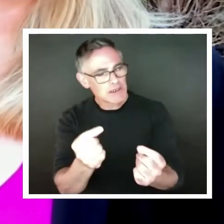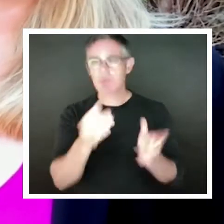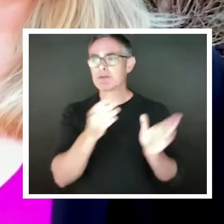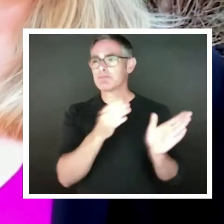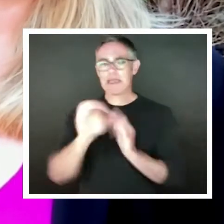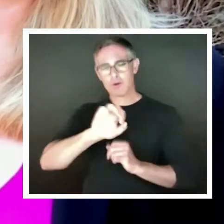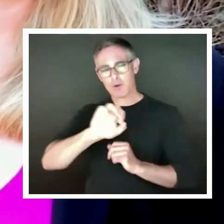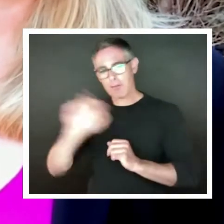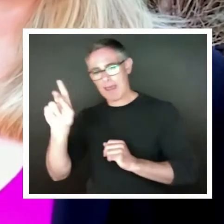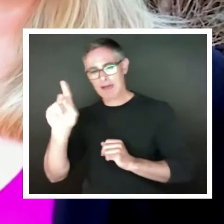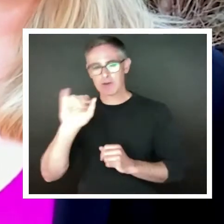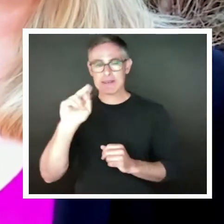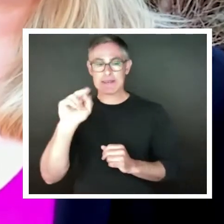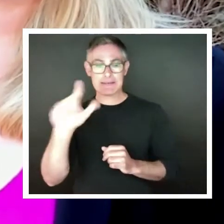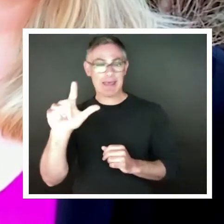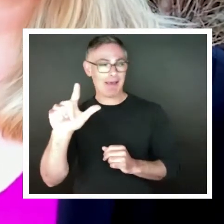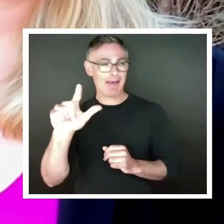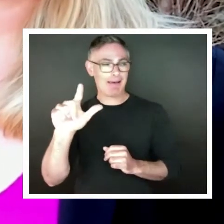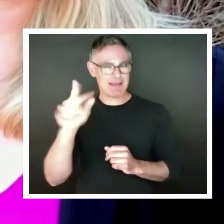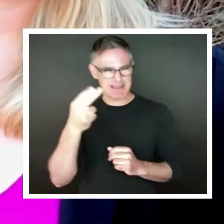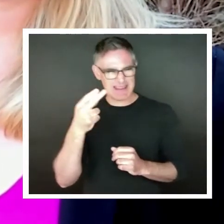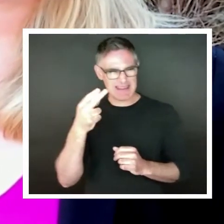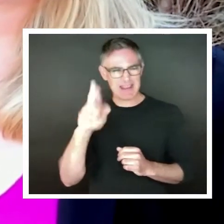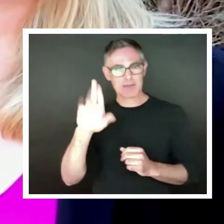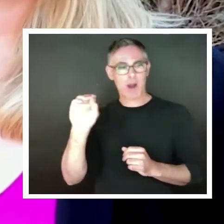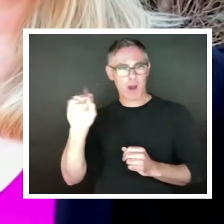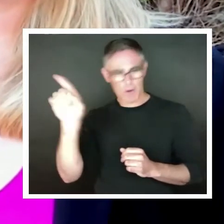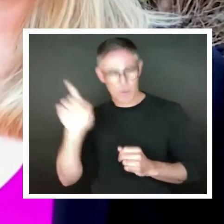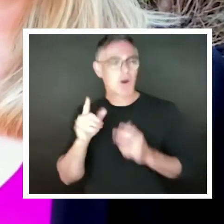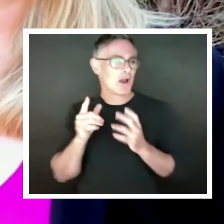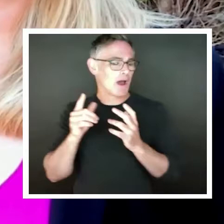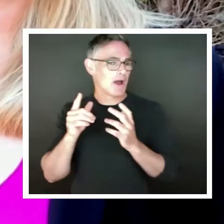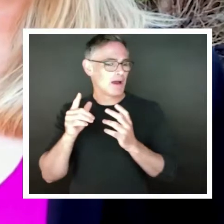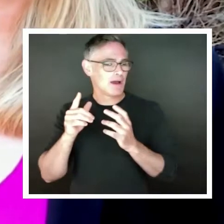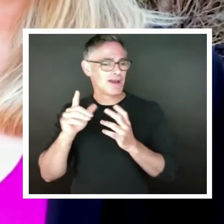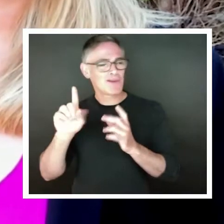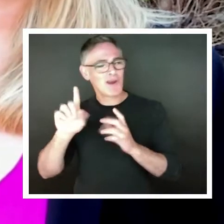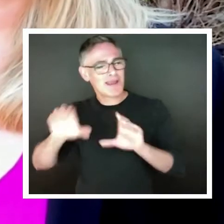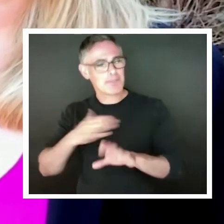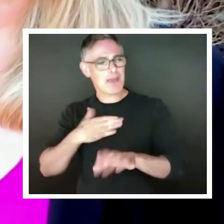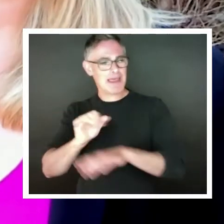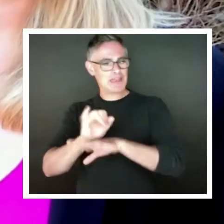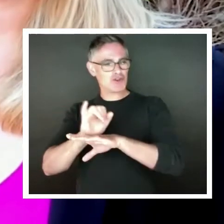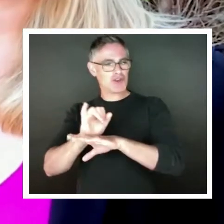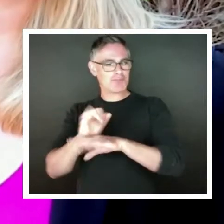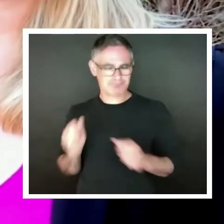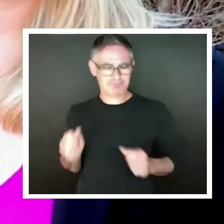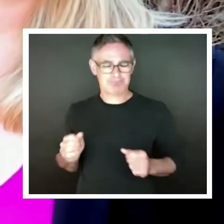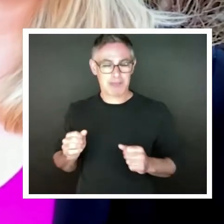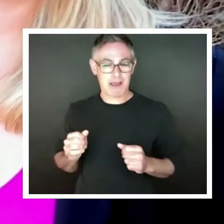where I'd done my internship and was going to pick up right where I left off. But as I posted my resume